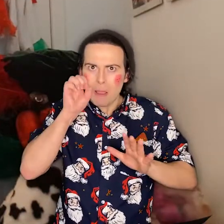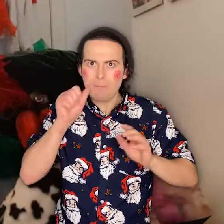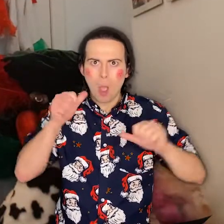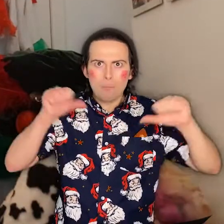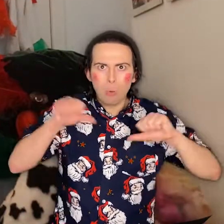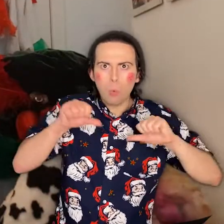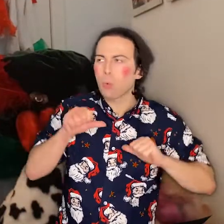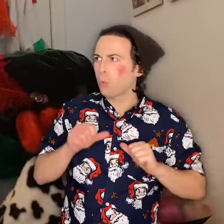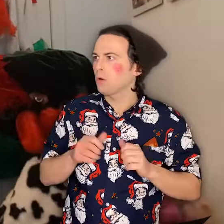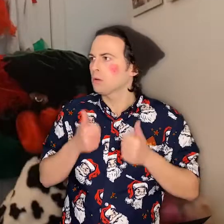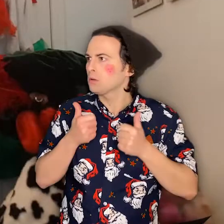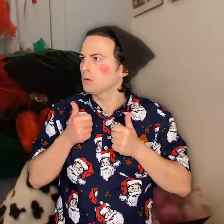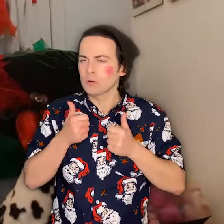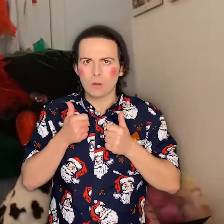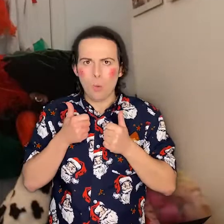to be trusted.